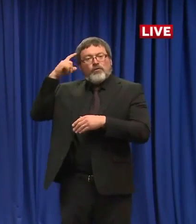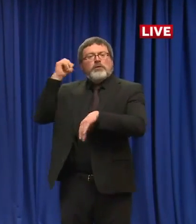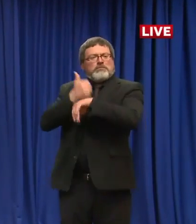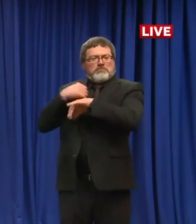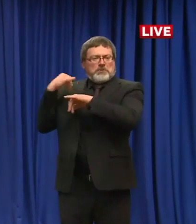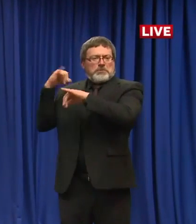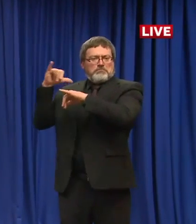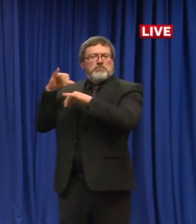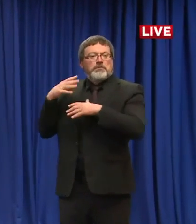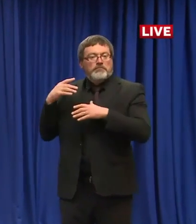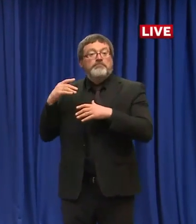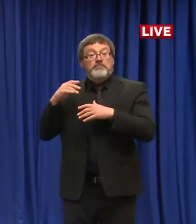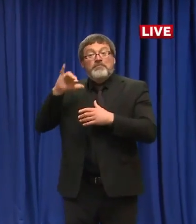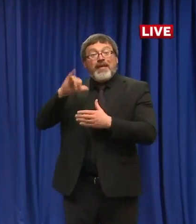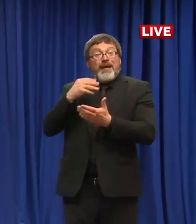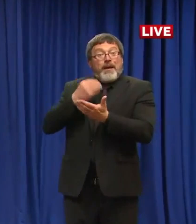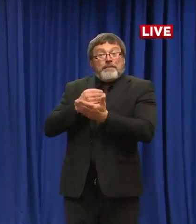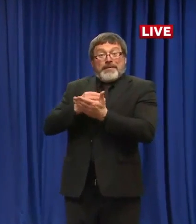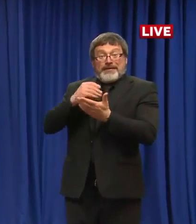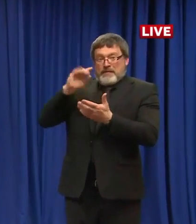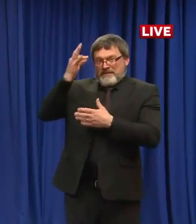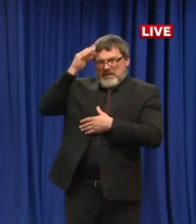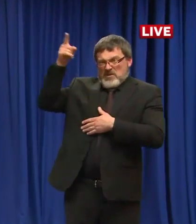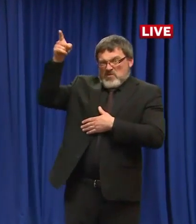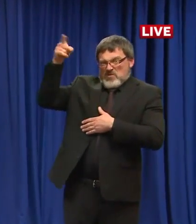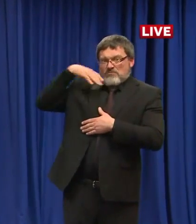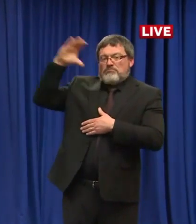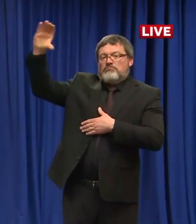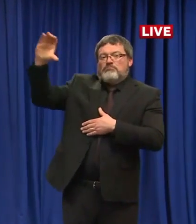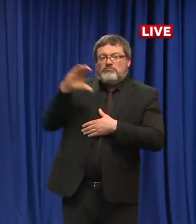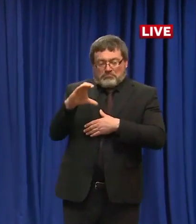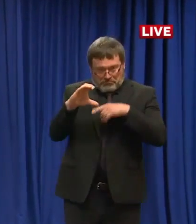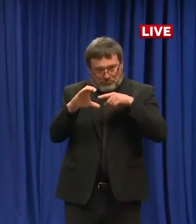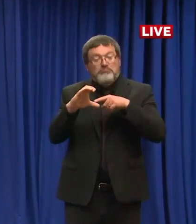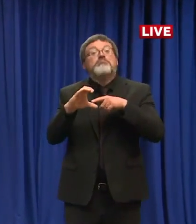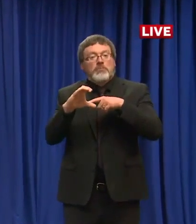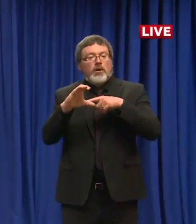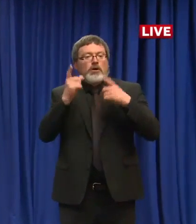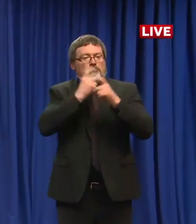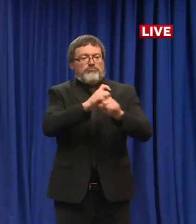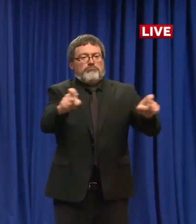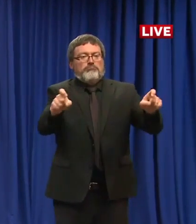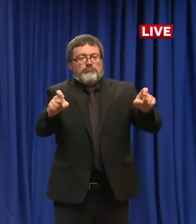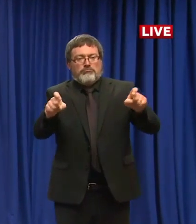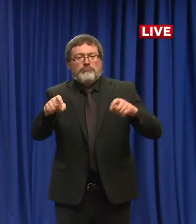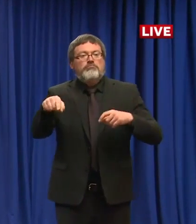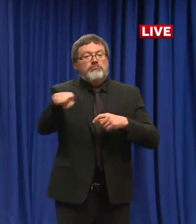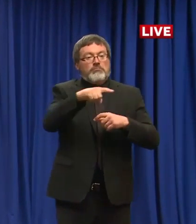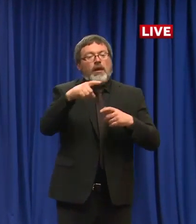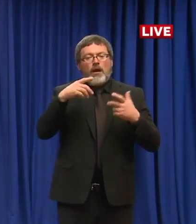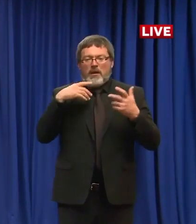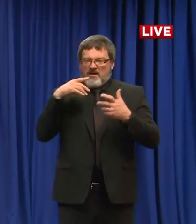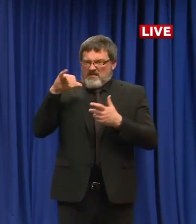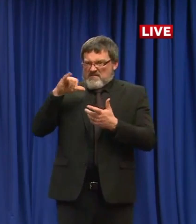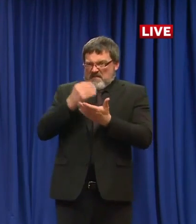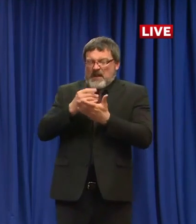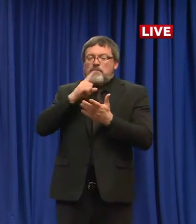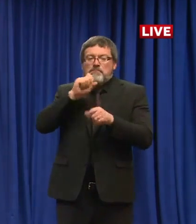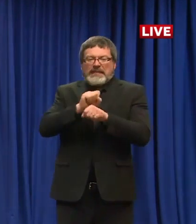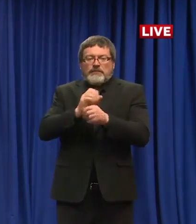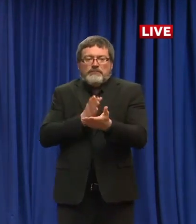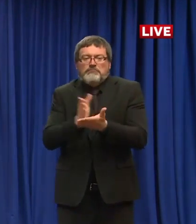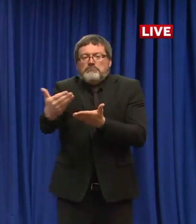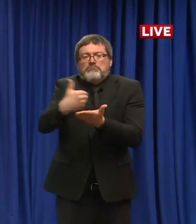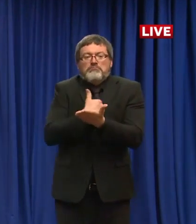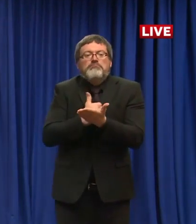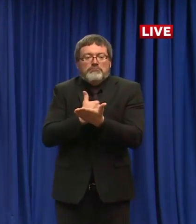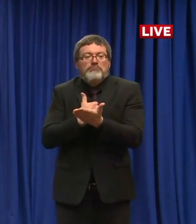LET’S LISTEN IN WILL BE CHARGED WITH DISPENSING FAIR TRANSPARENT AND ACCESSIBLE MANNER THEIR PRIORITY, WHICH IS A PRIORITY.